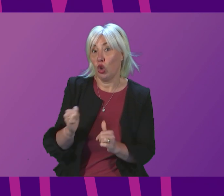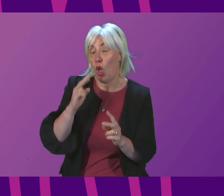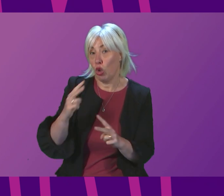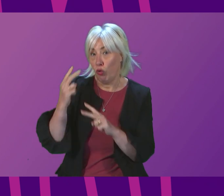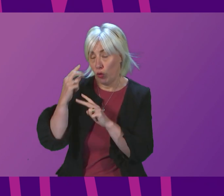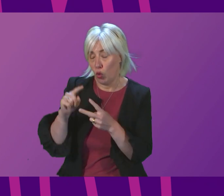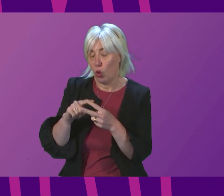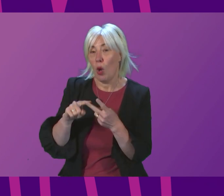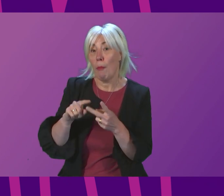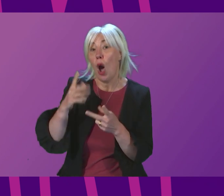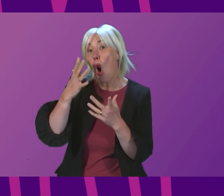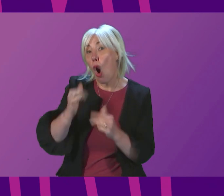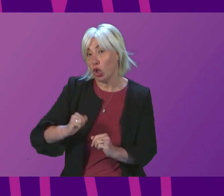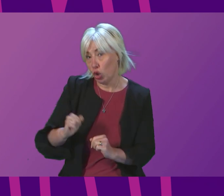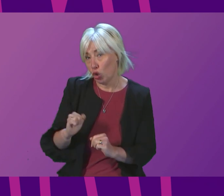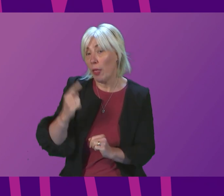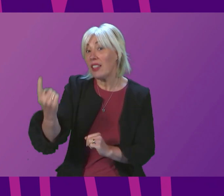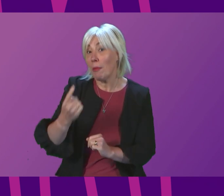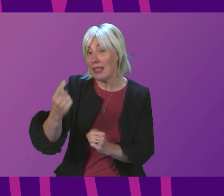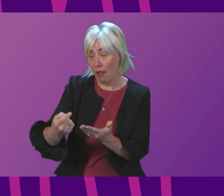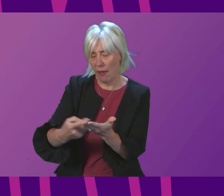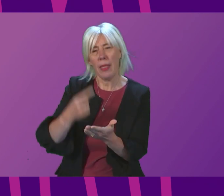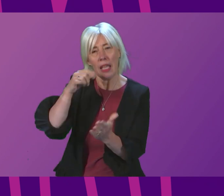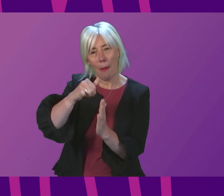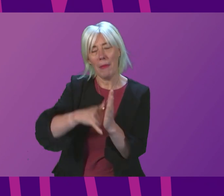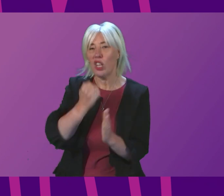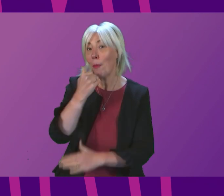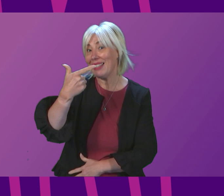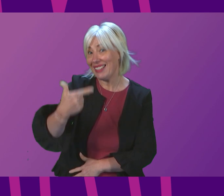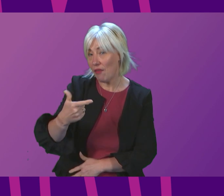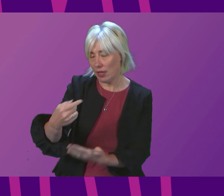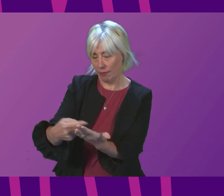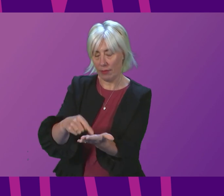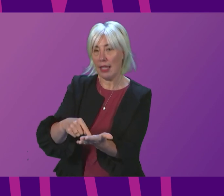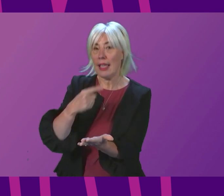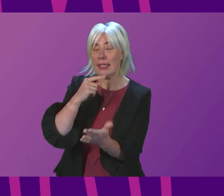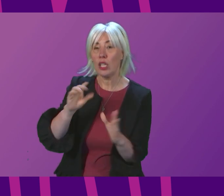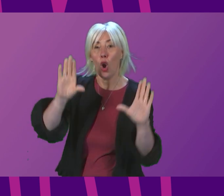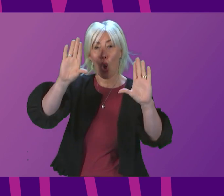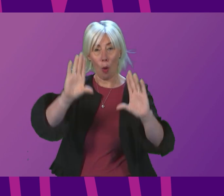Audit Scotland itself recommends, at page 7 of its report, that on completion of the vessels, there should be